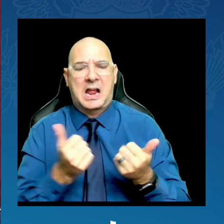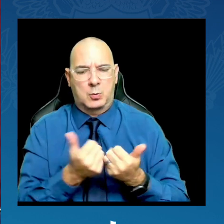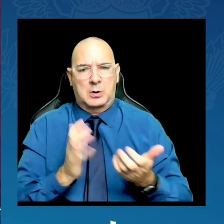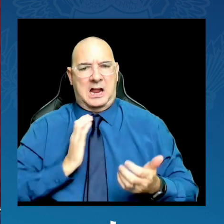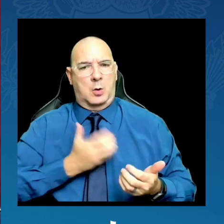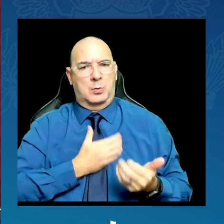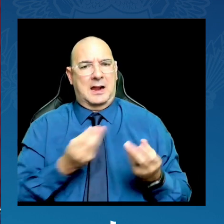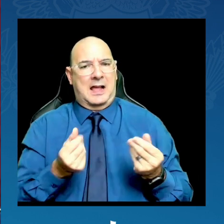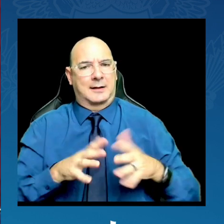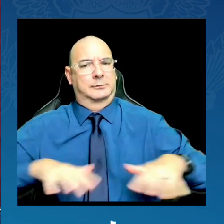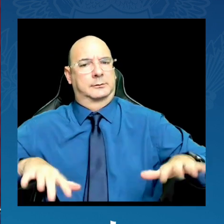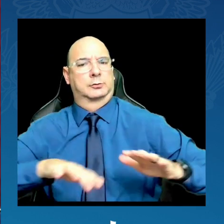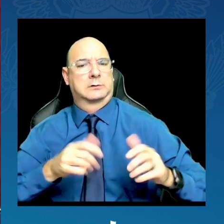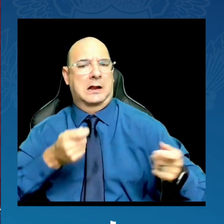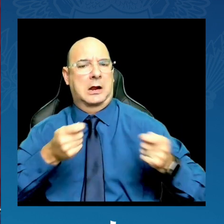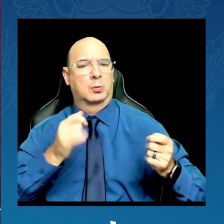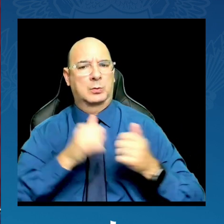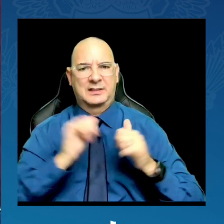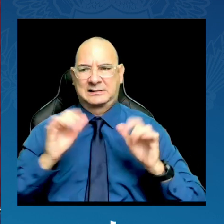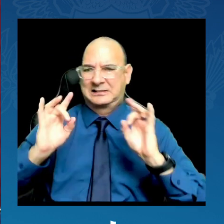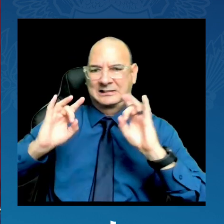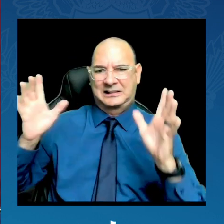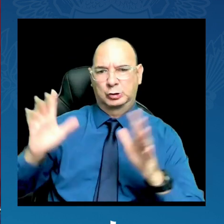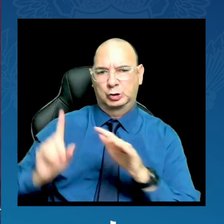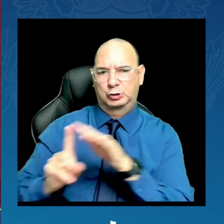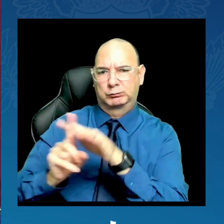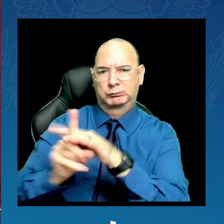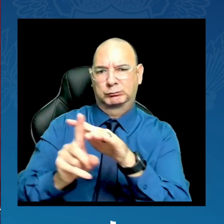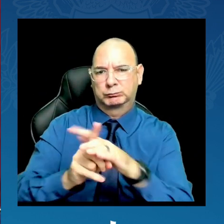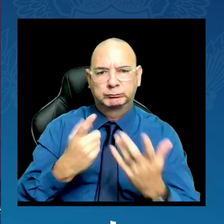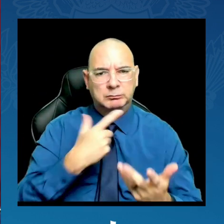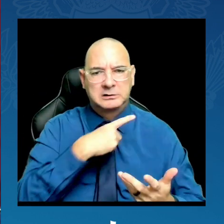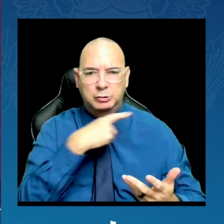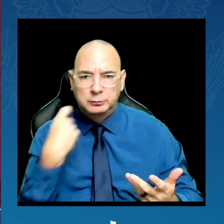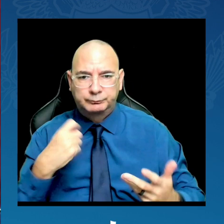such as drought and others, agricultural production and other things.